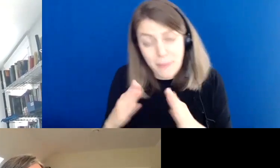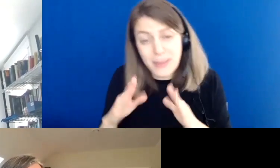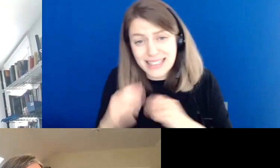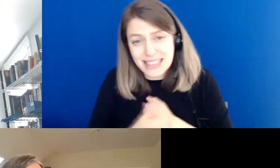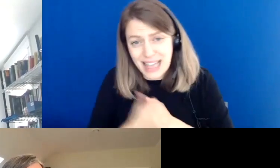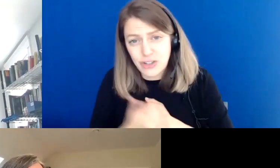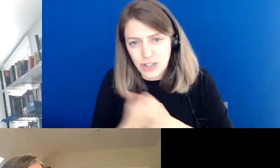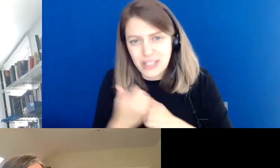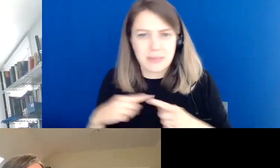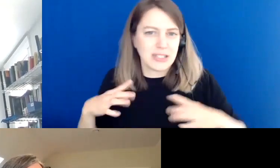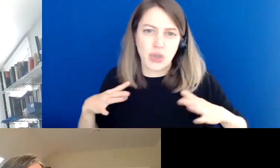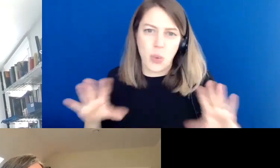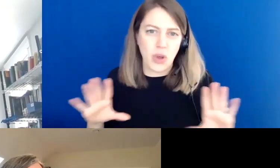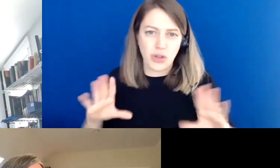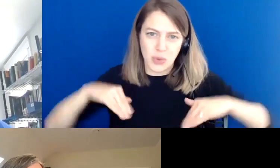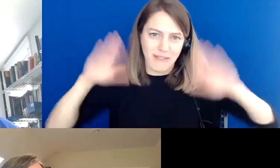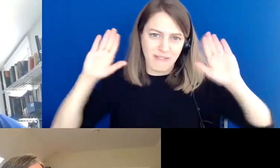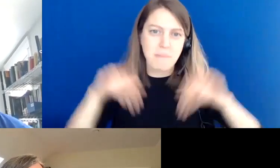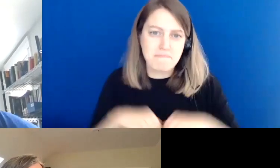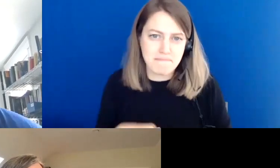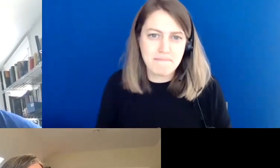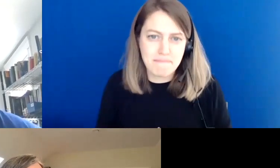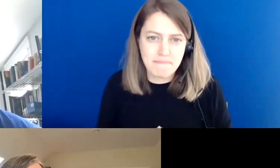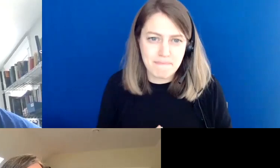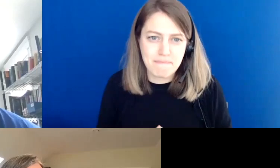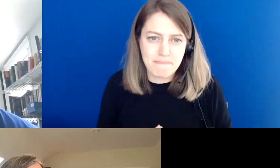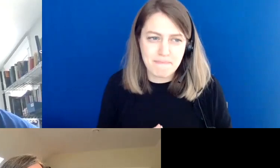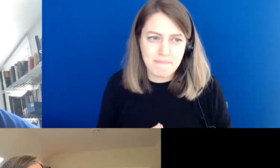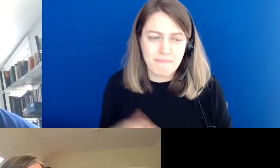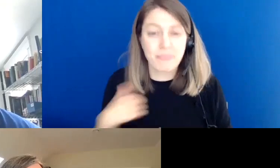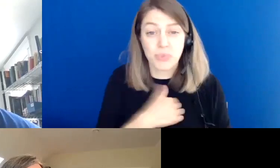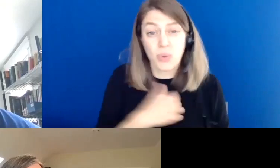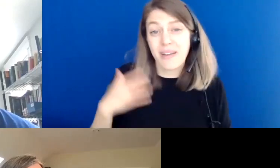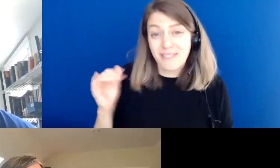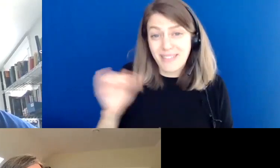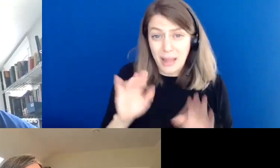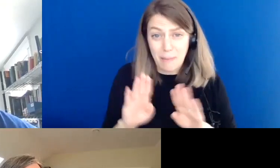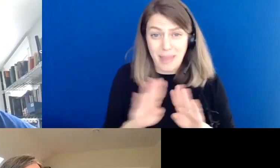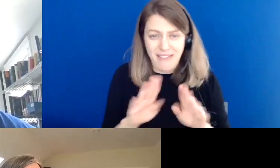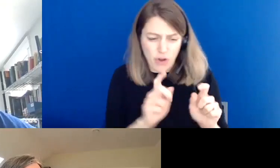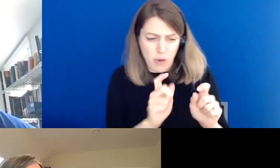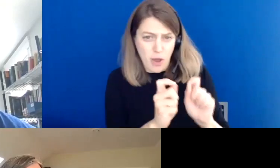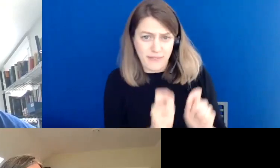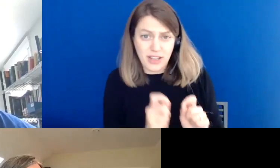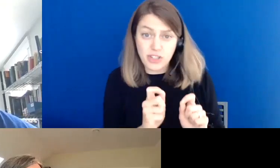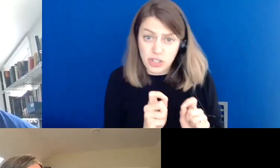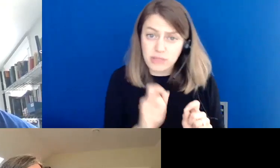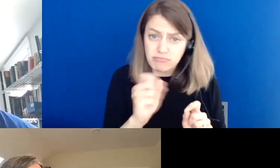While we feel that for Billy and others like him behavior modification is the most useful tool for habilitation,